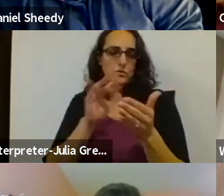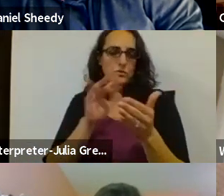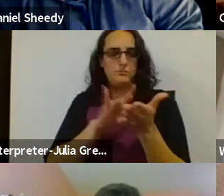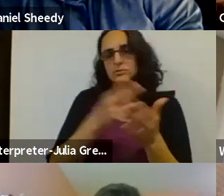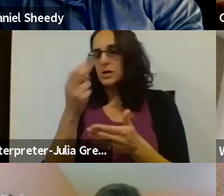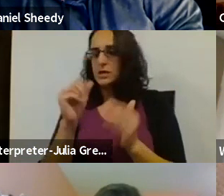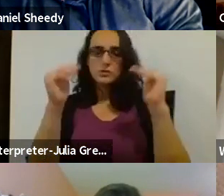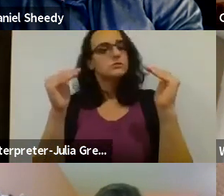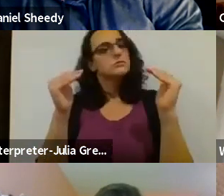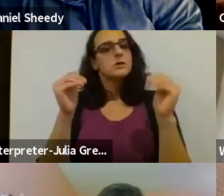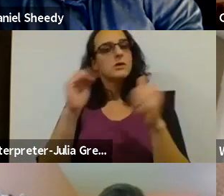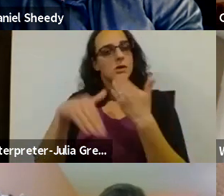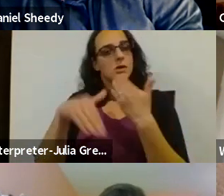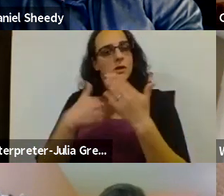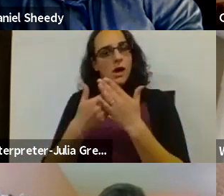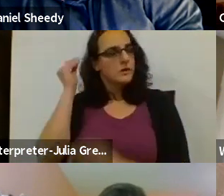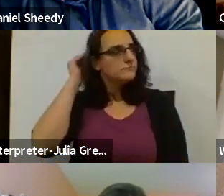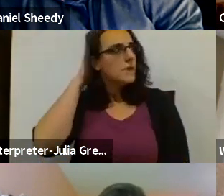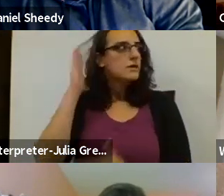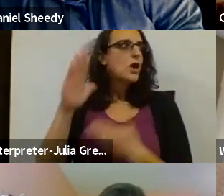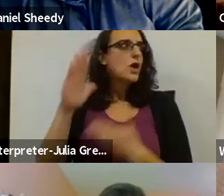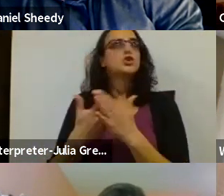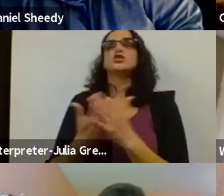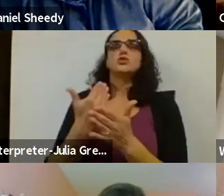Christina Scilingo: So with all of this in mind and all this newness and all these challenges.